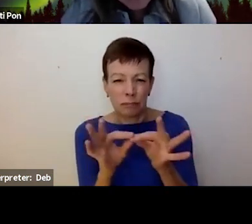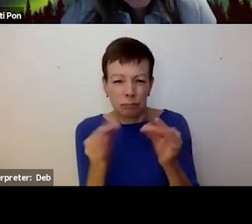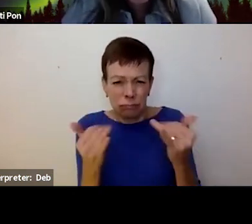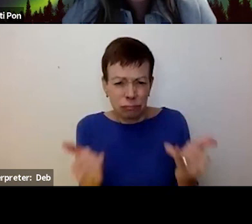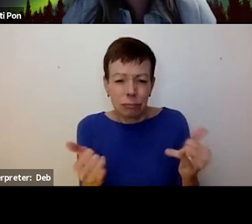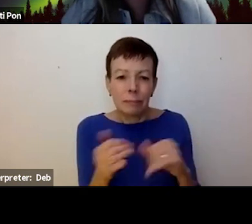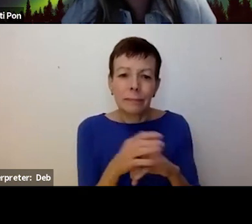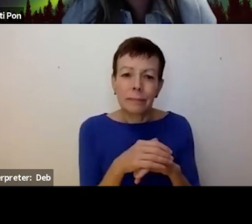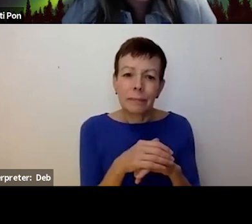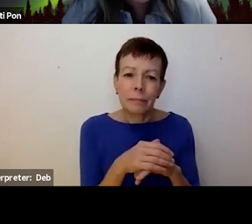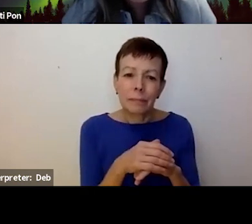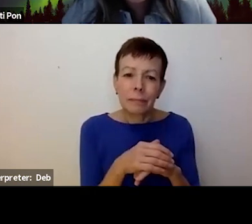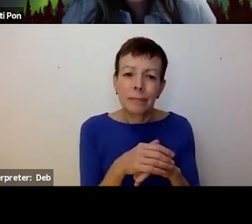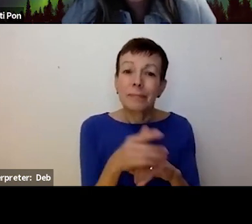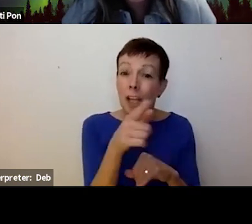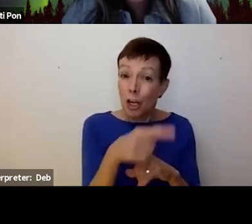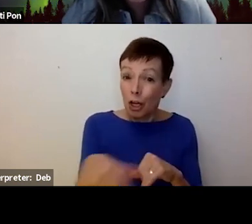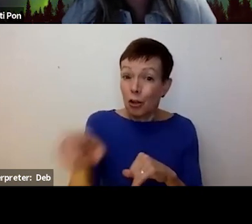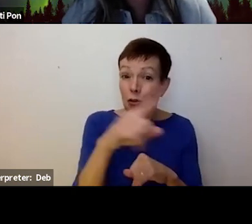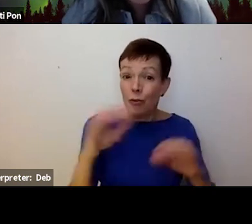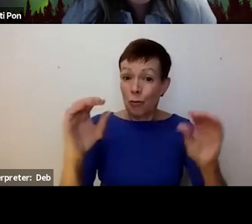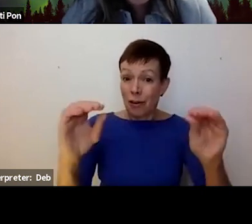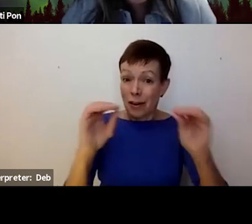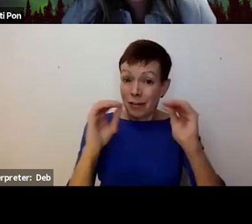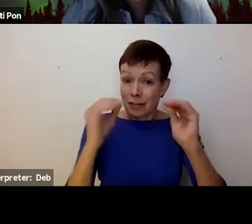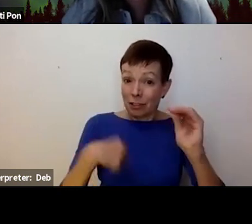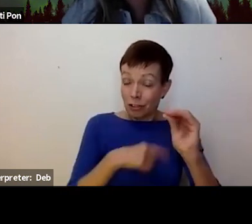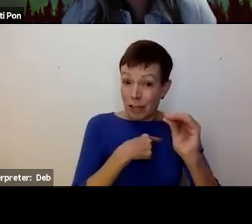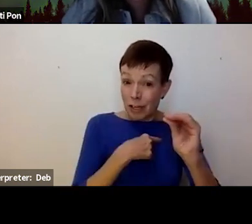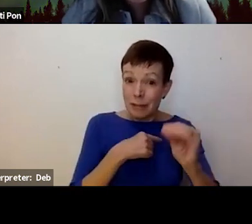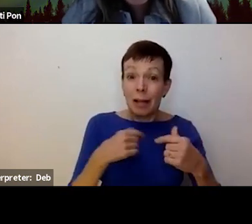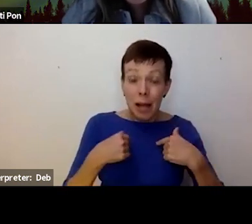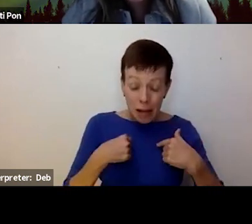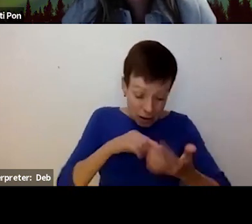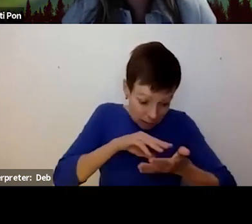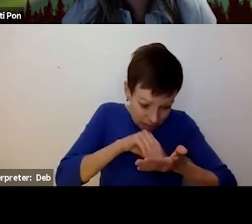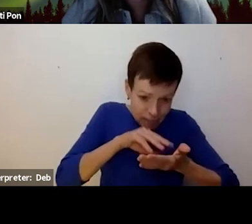as much as you are teaching us and as much as I am learning, I am also mindful that with the